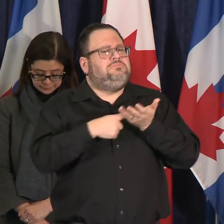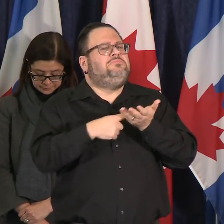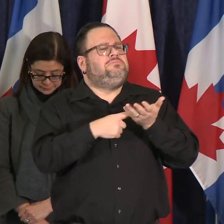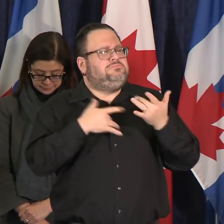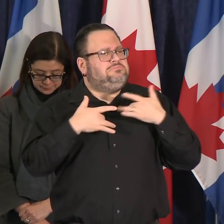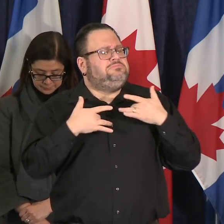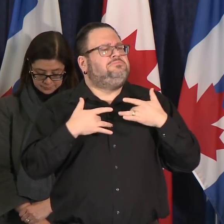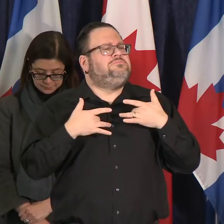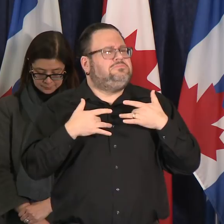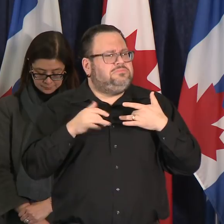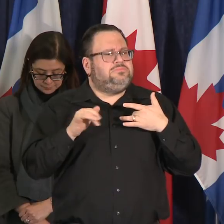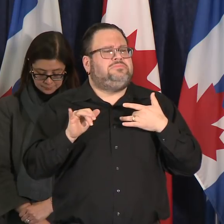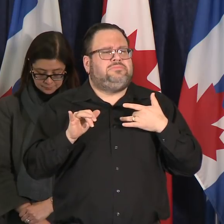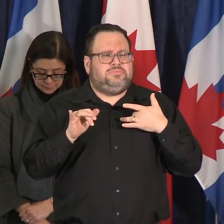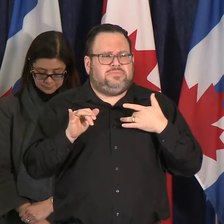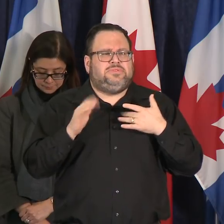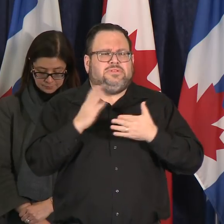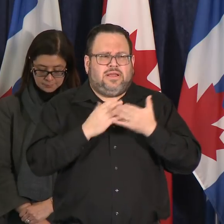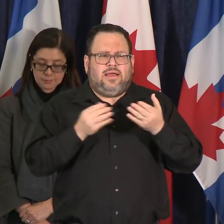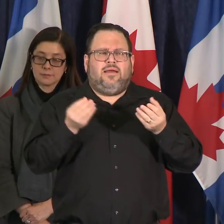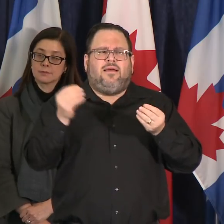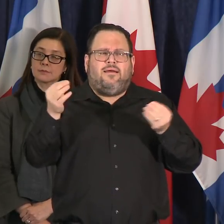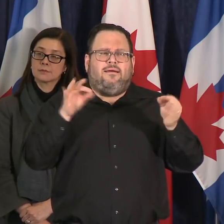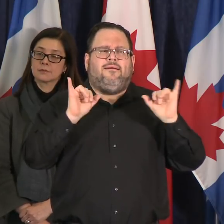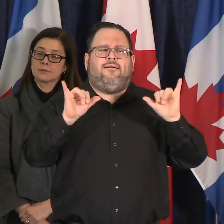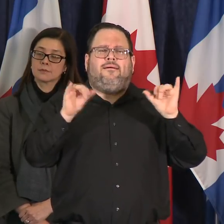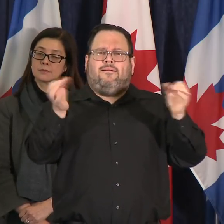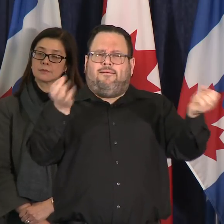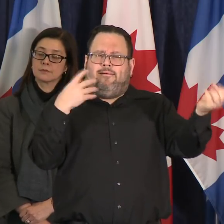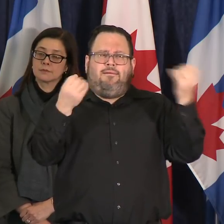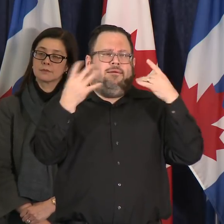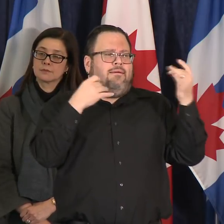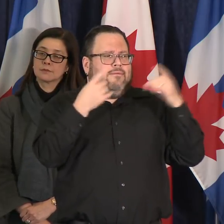from a couple of different Agencies what I have been told and my